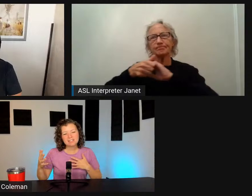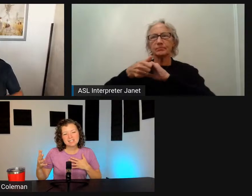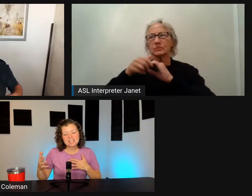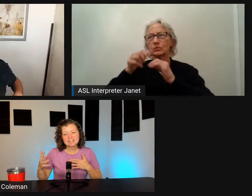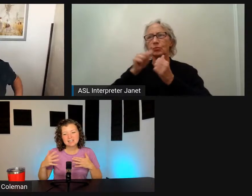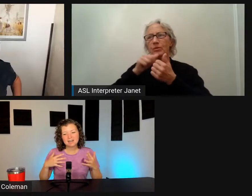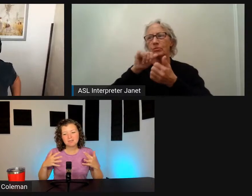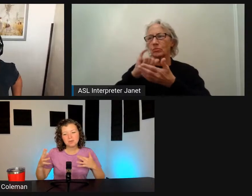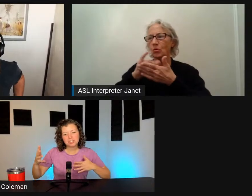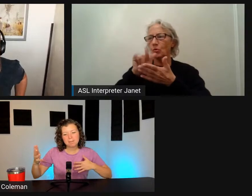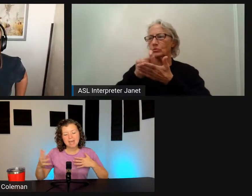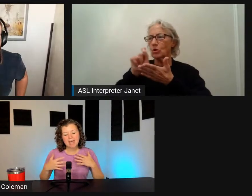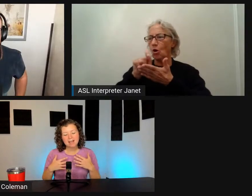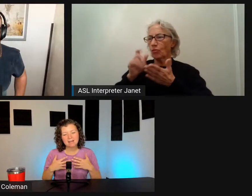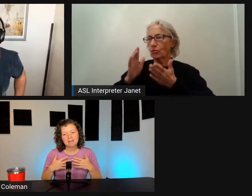those authors?